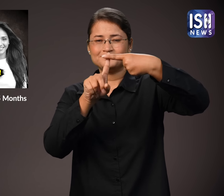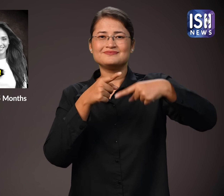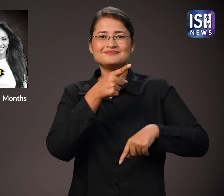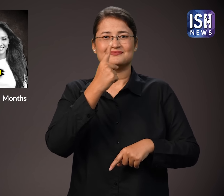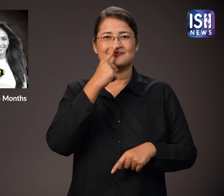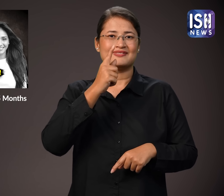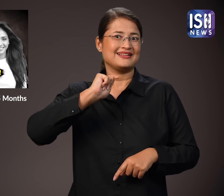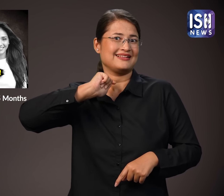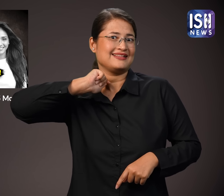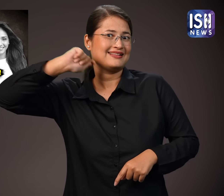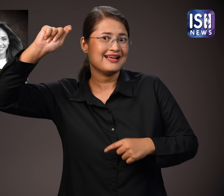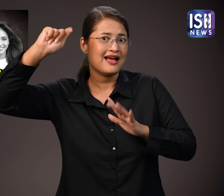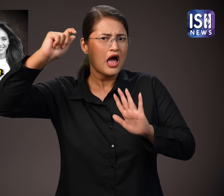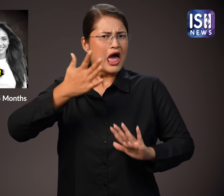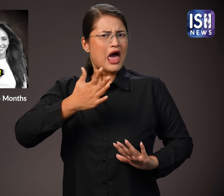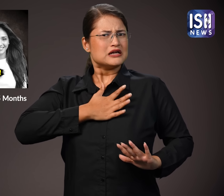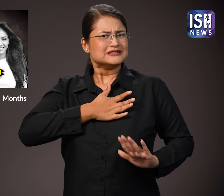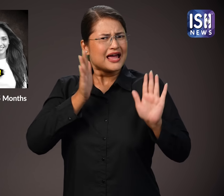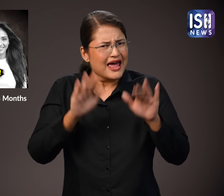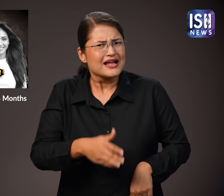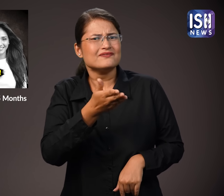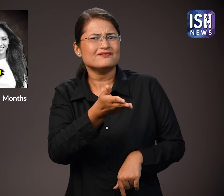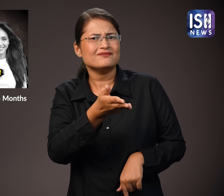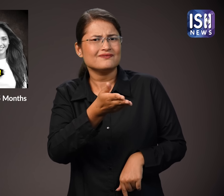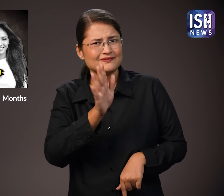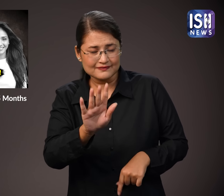Firstly, Twisha was alive at the time of hanging.